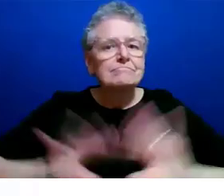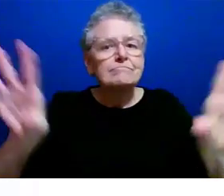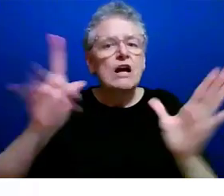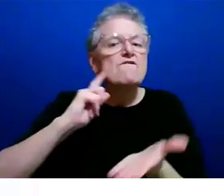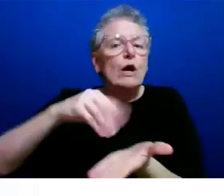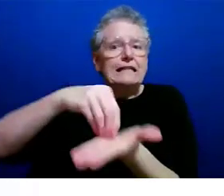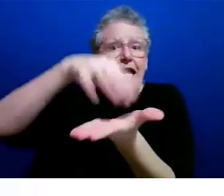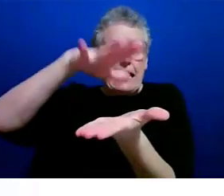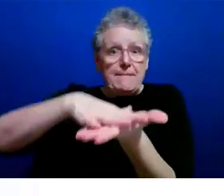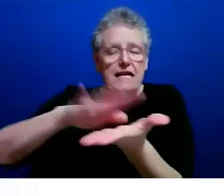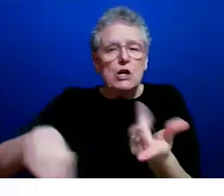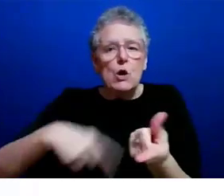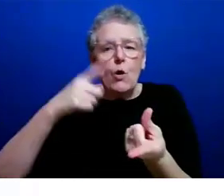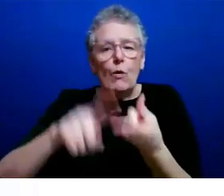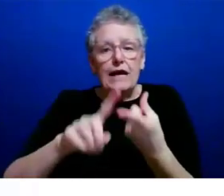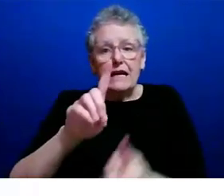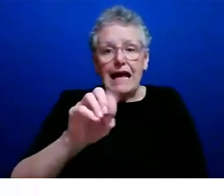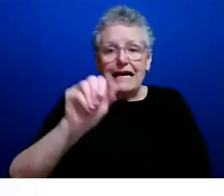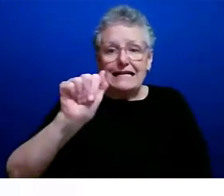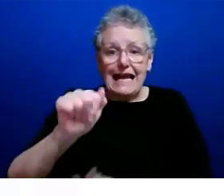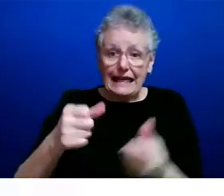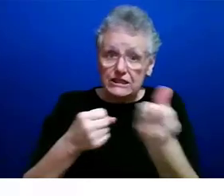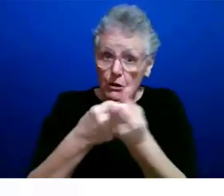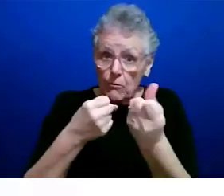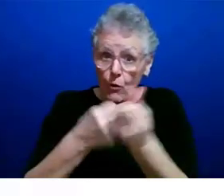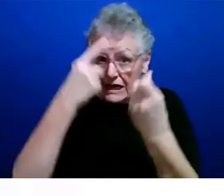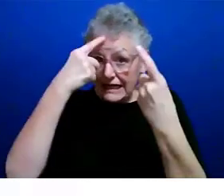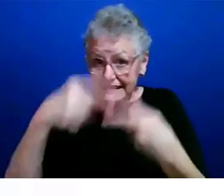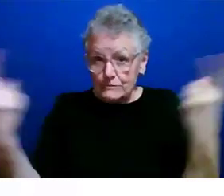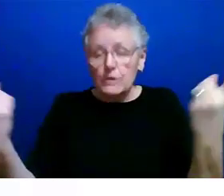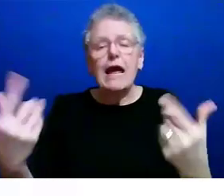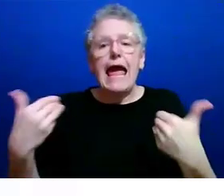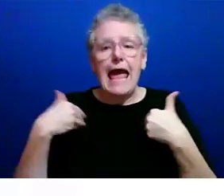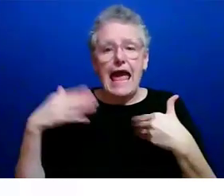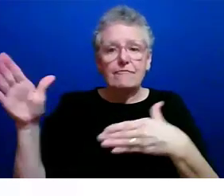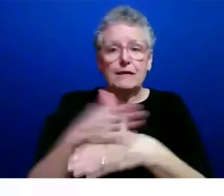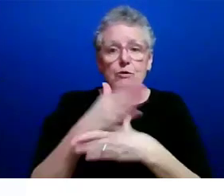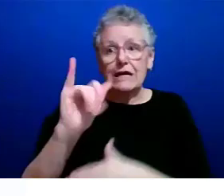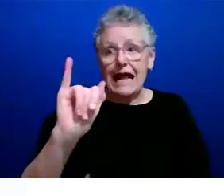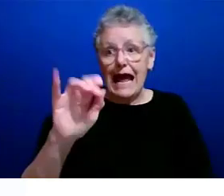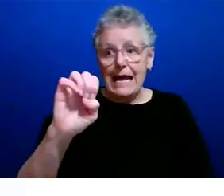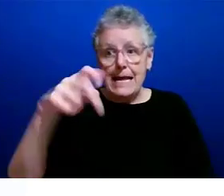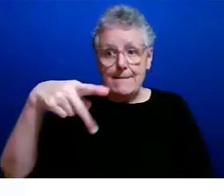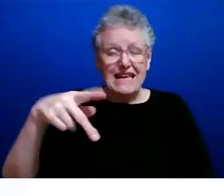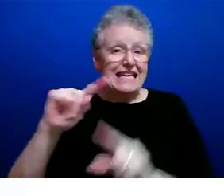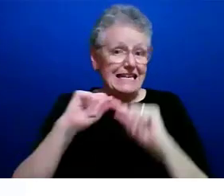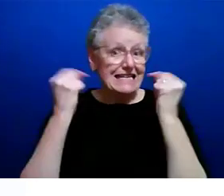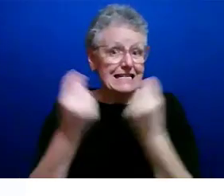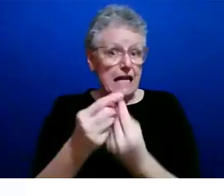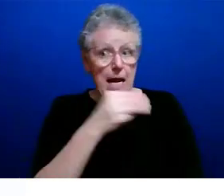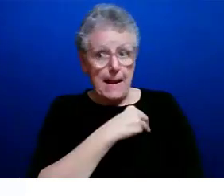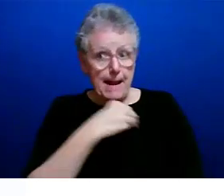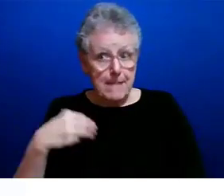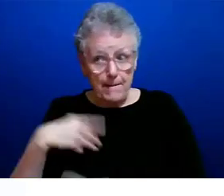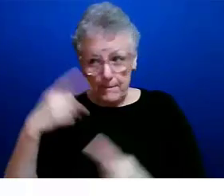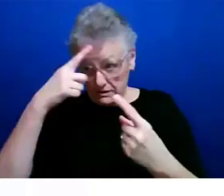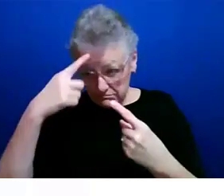when a data-supported disagreement exists between IEP team members.